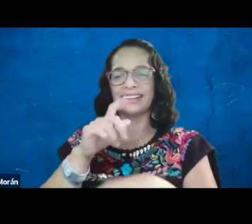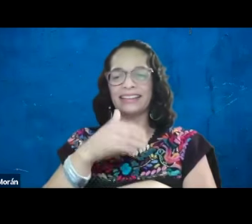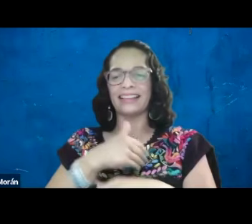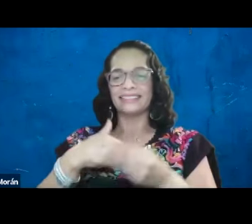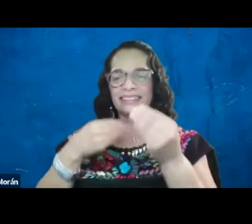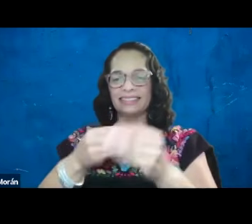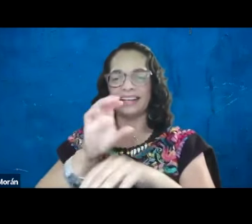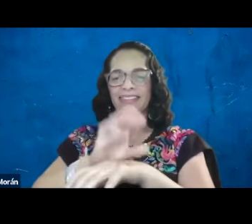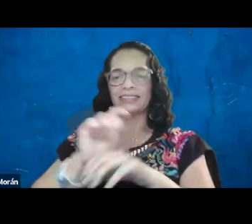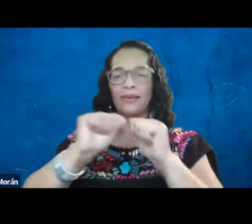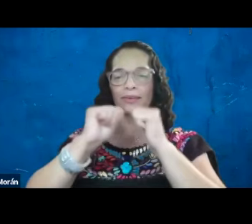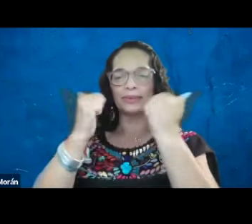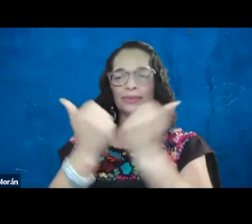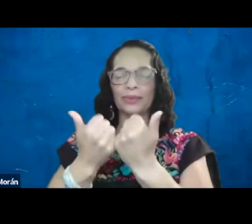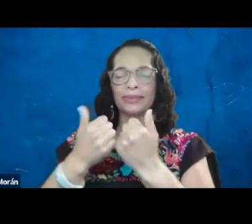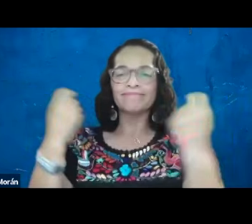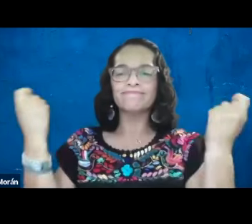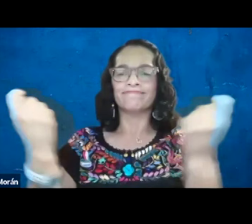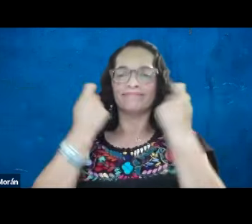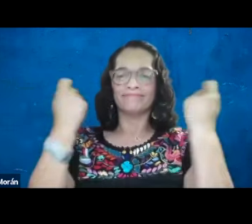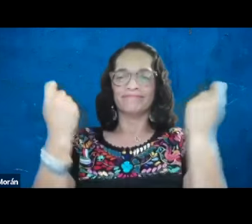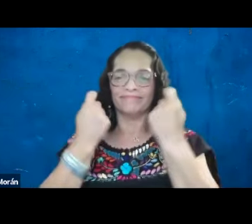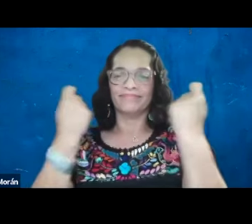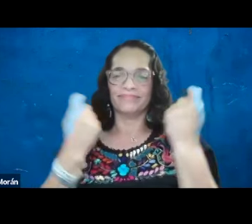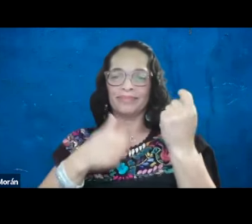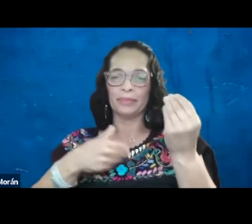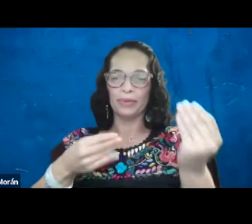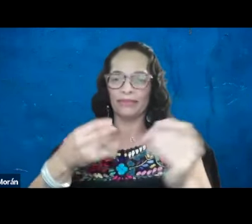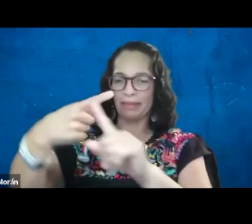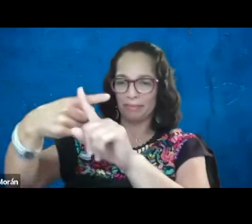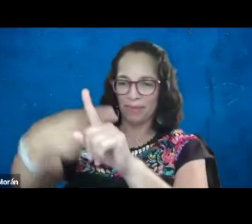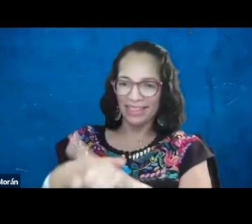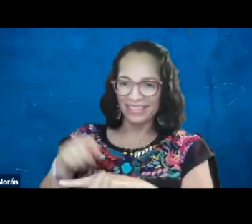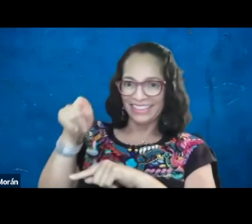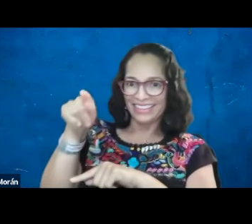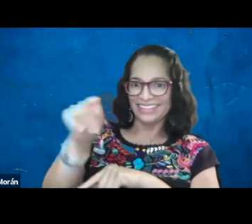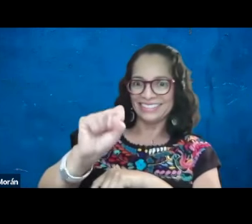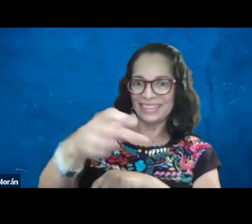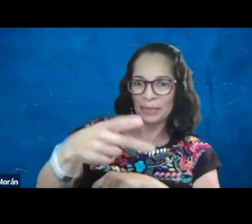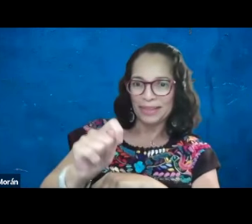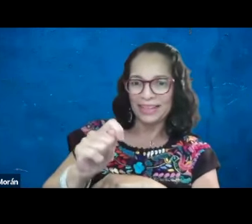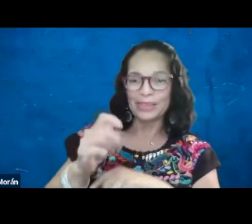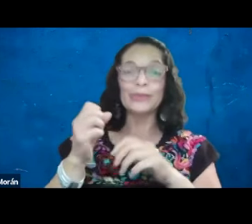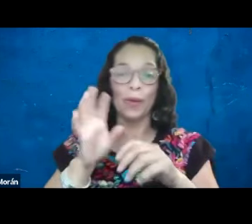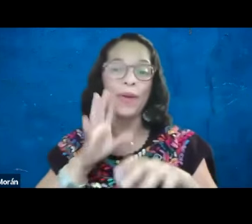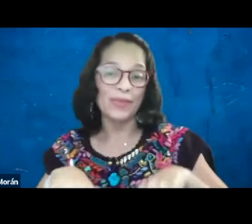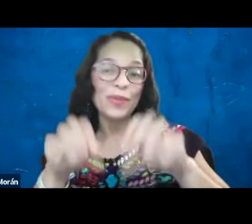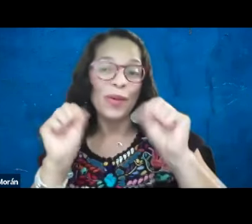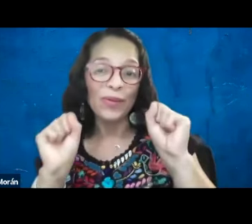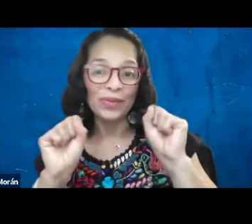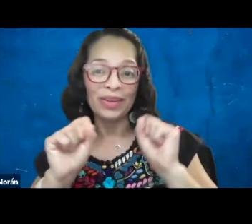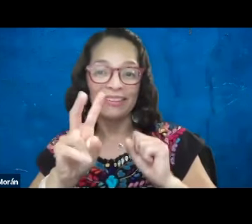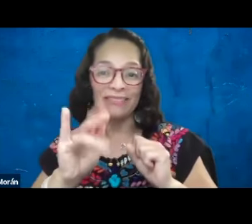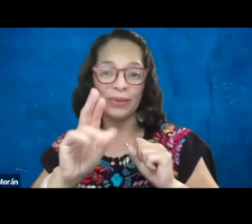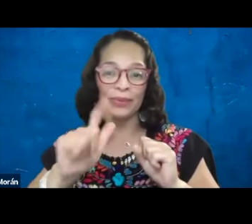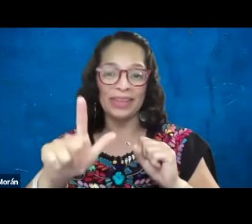week. It is the International Lactation Consultant Association for Breastfeeding Awareness Month in September.